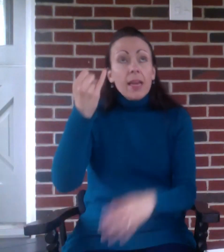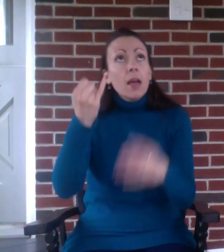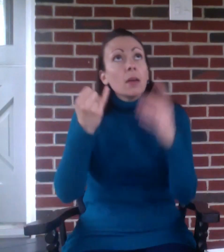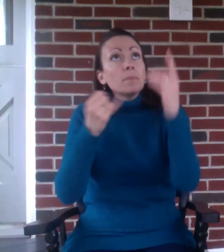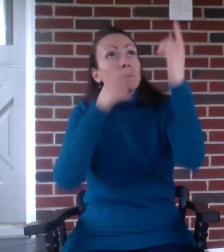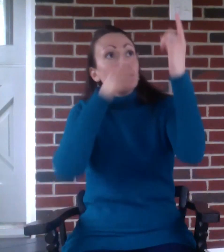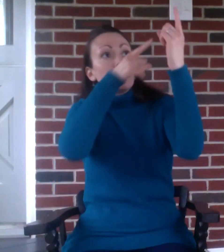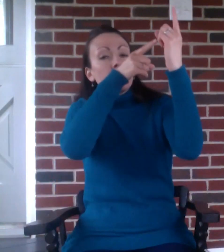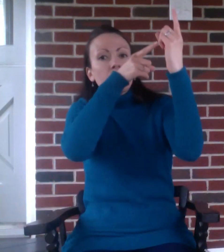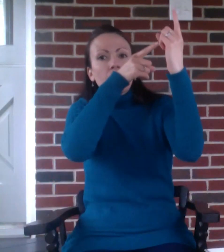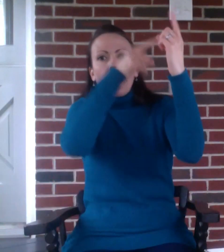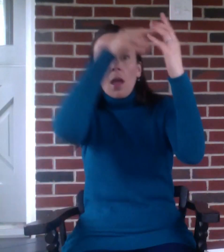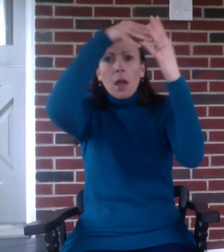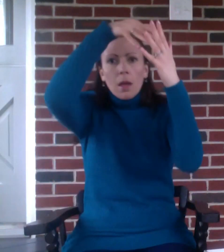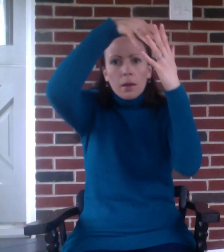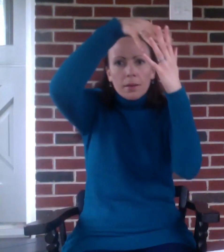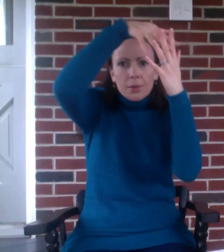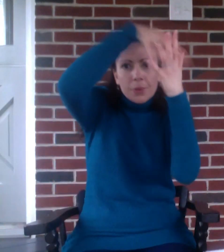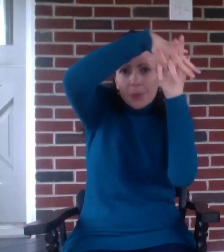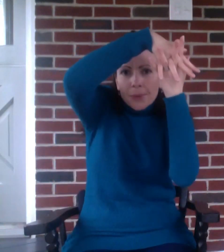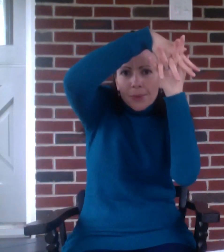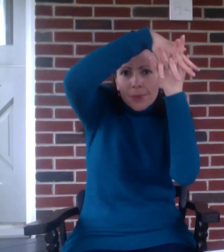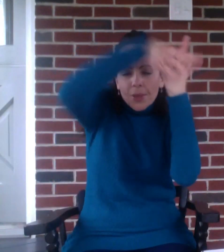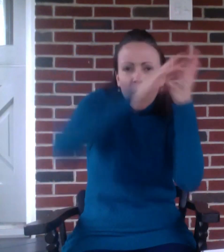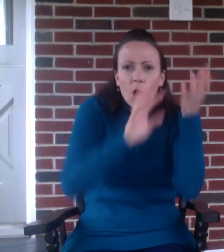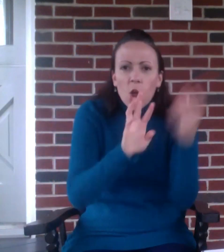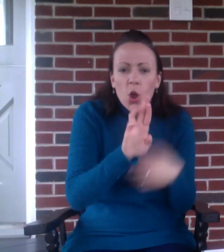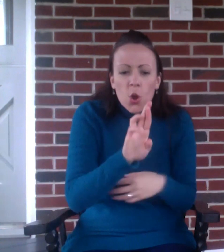Feeding on the garbage, it grew leaves.